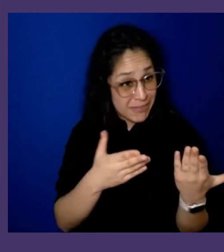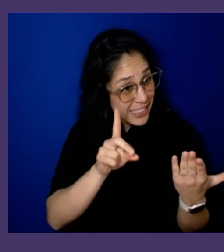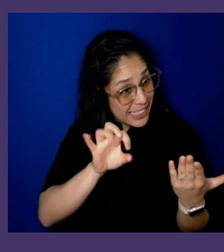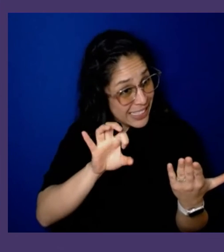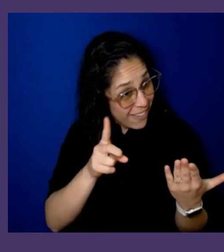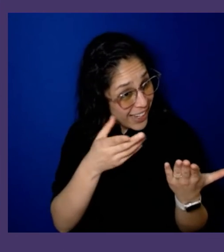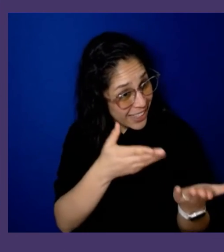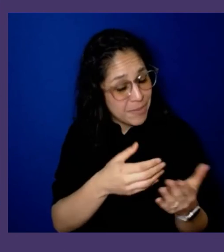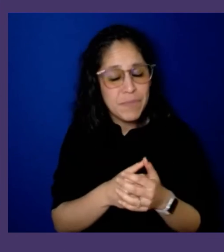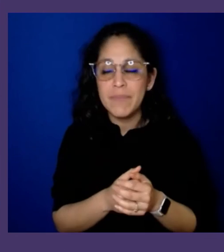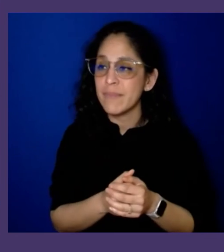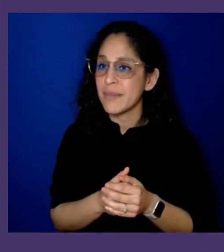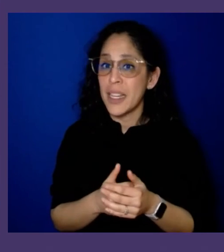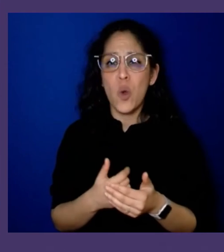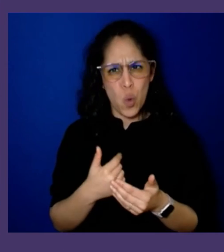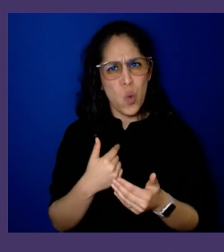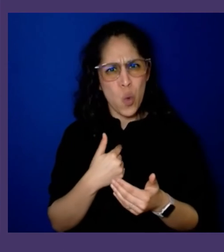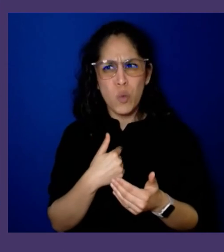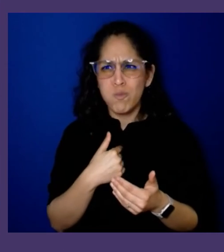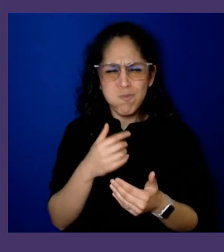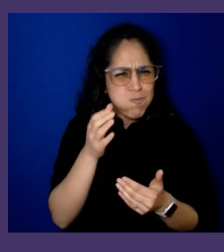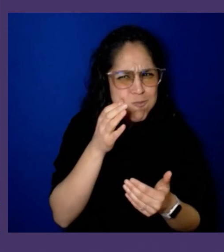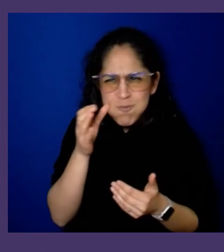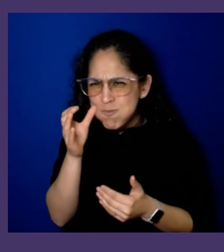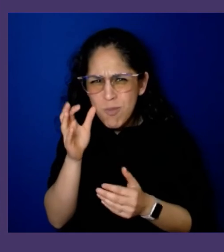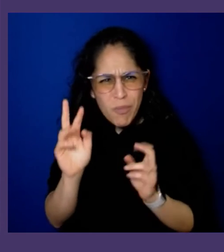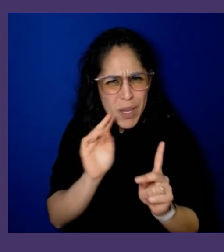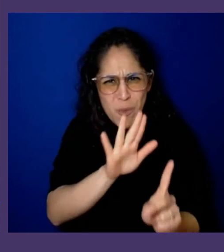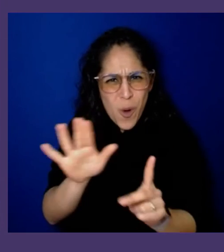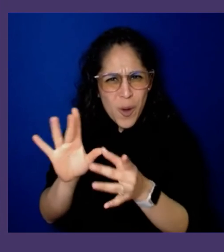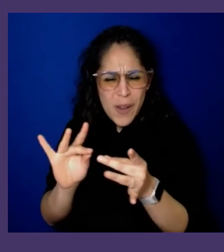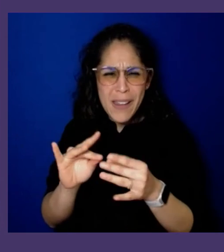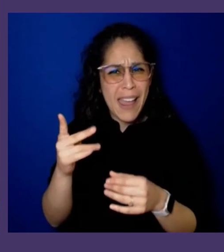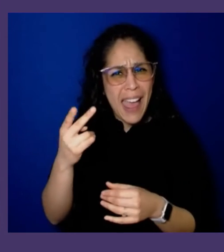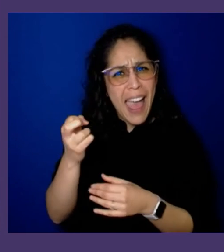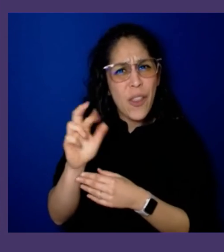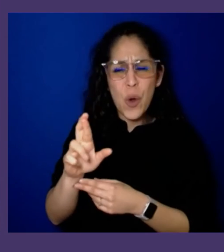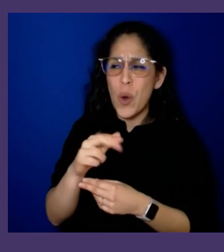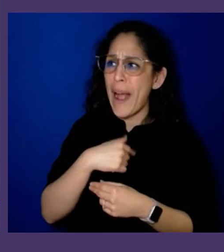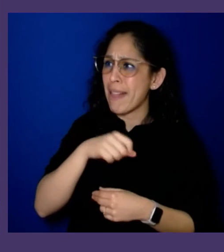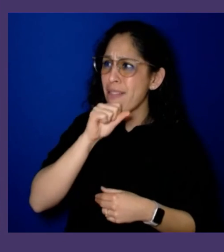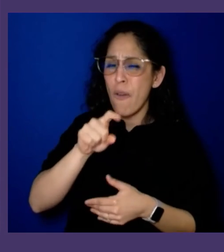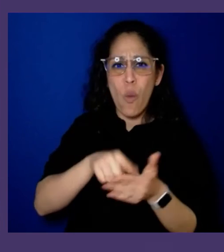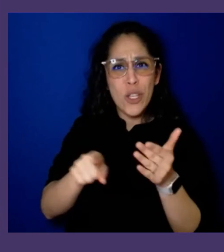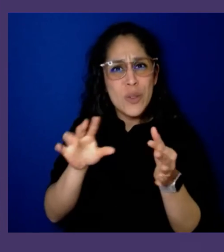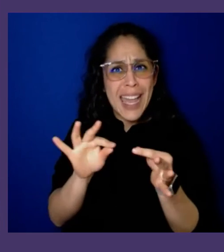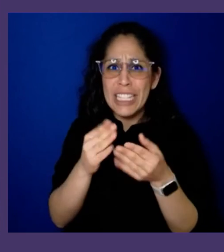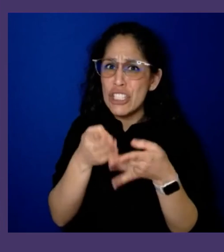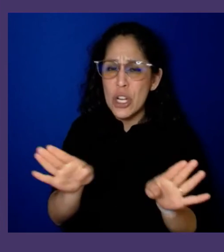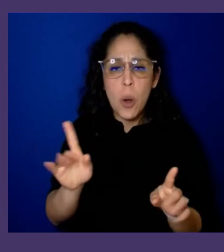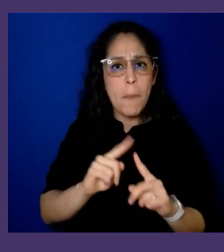I think Heather, I really enjoyed hearing what you had to say in general, but specifically, I really loved your point about how